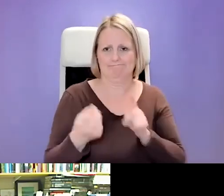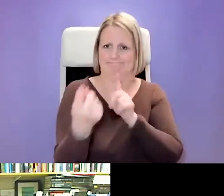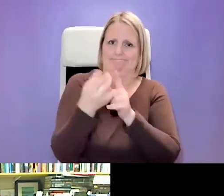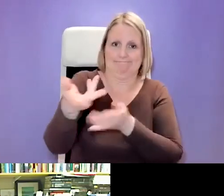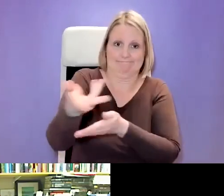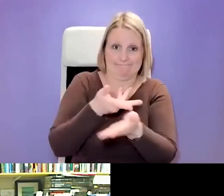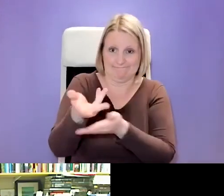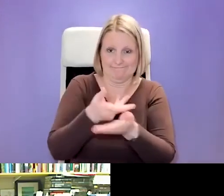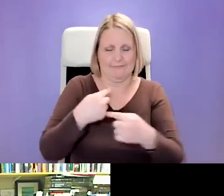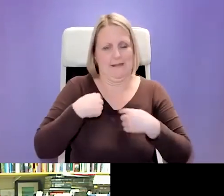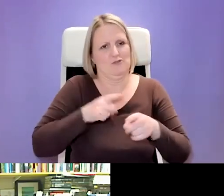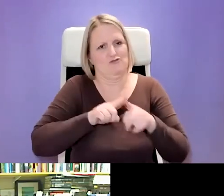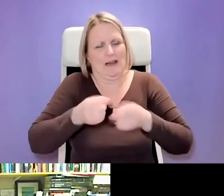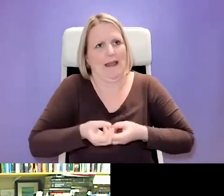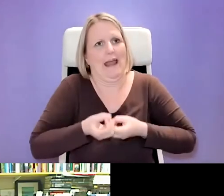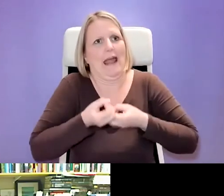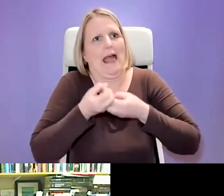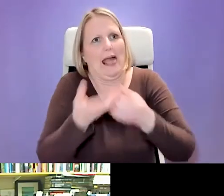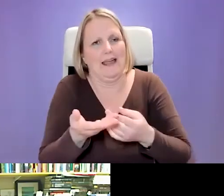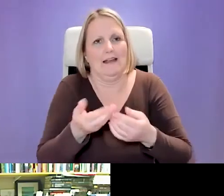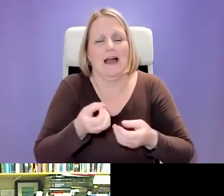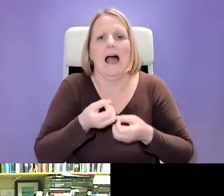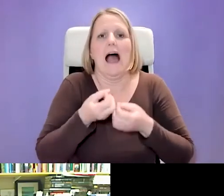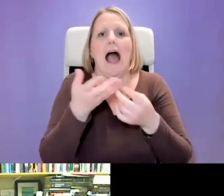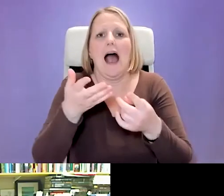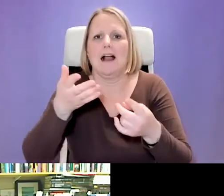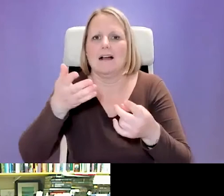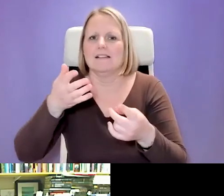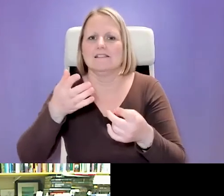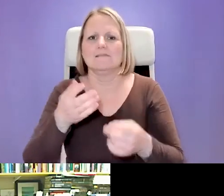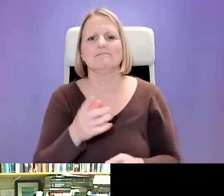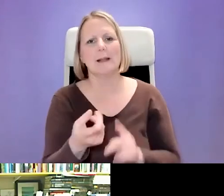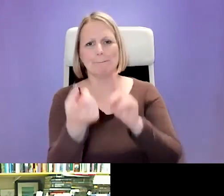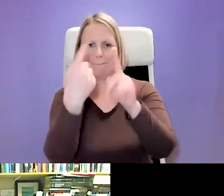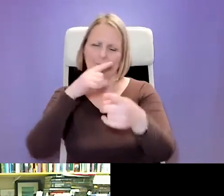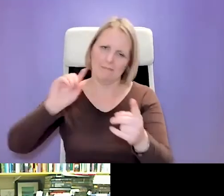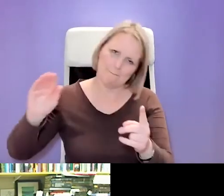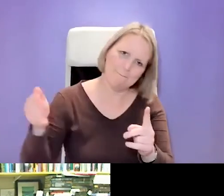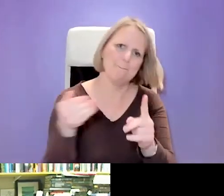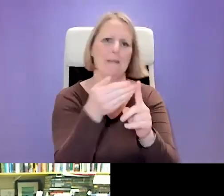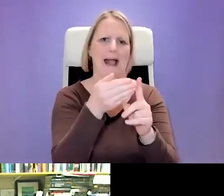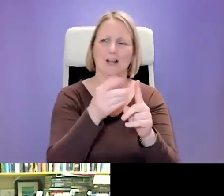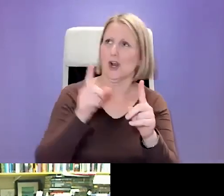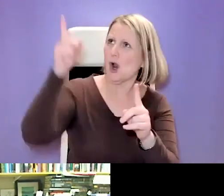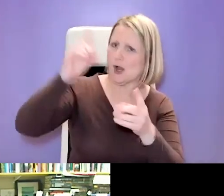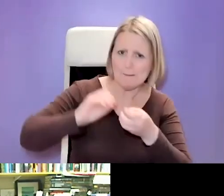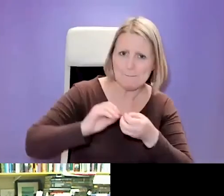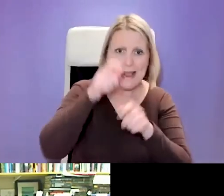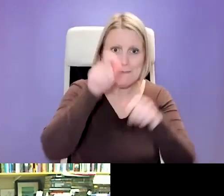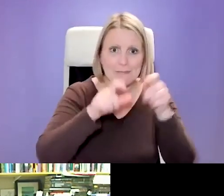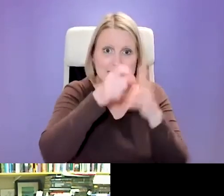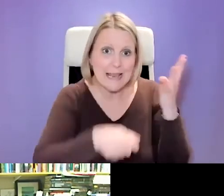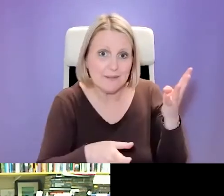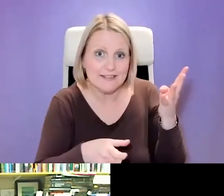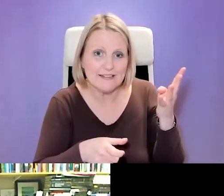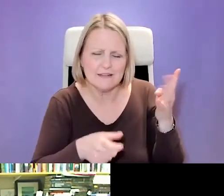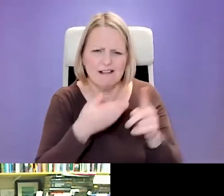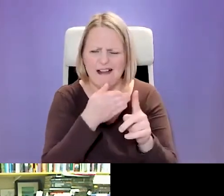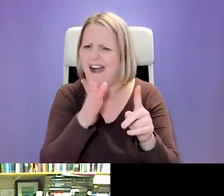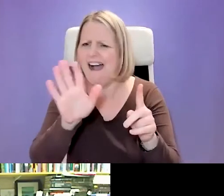what I’m trying to say, it collapsed back into the theodicy question, well did God really make people disabled?